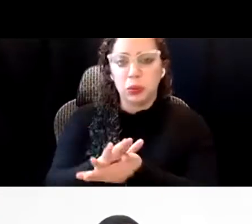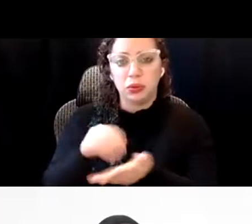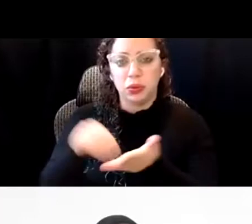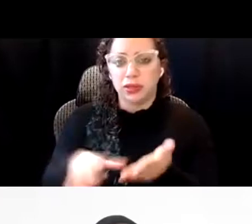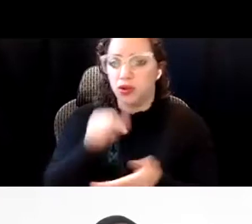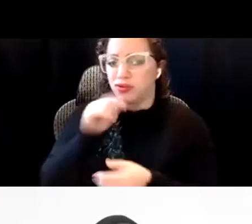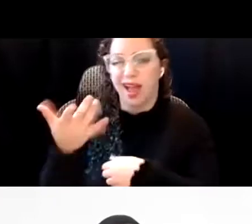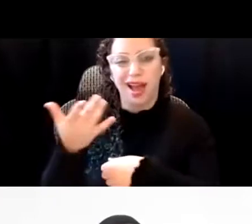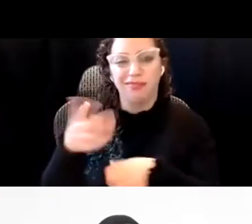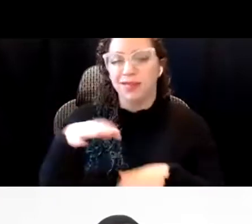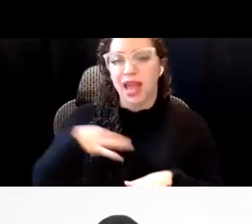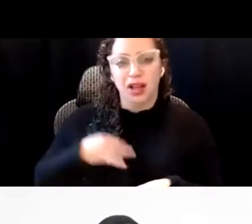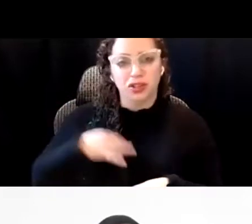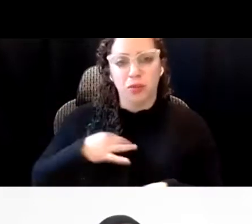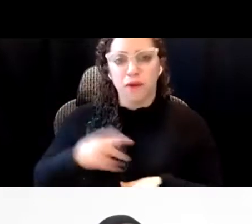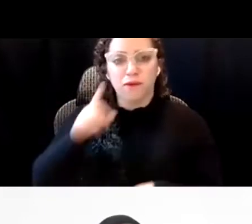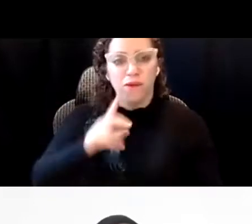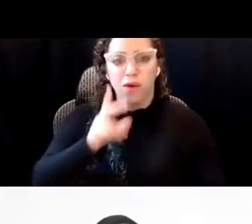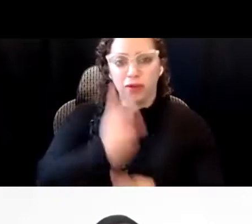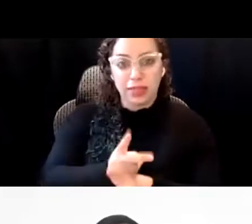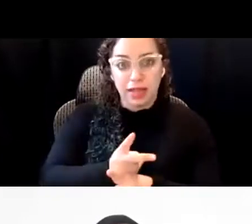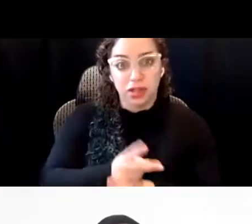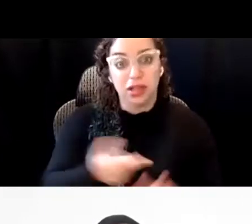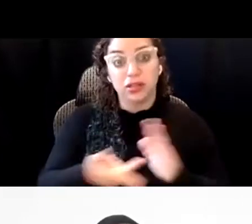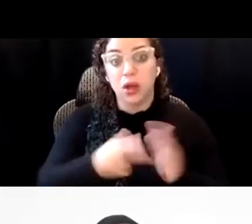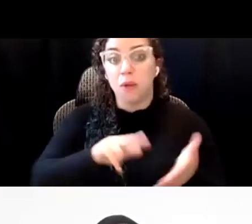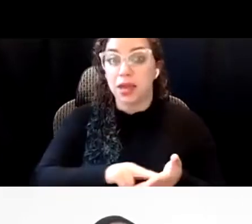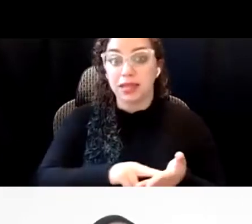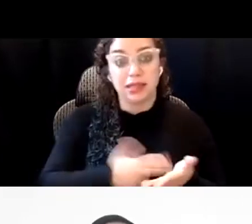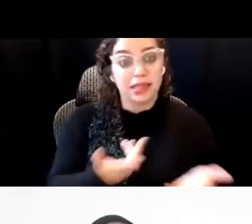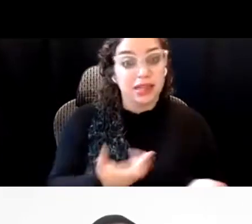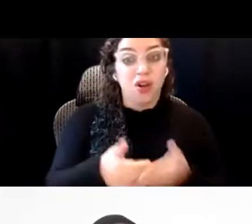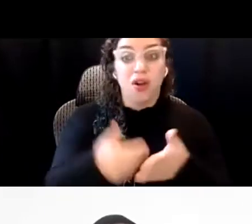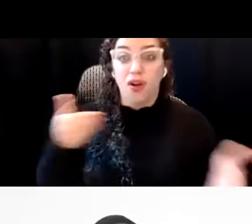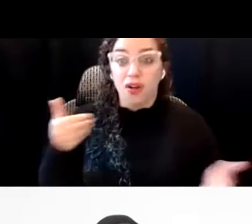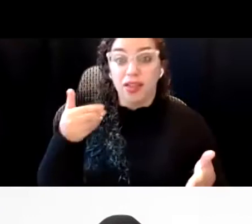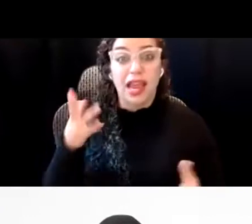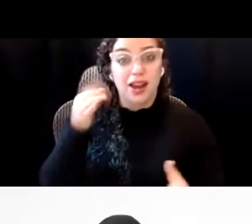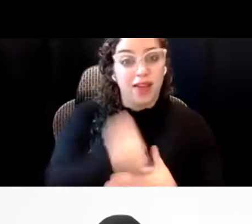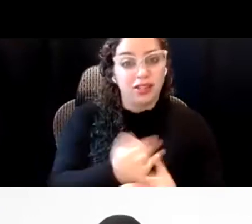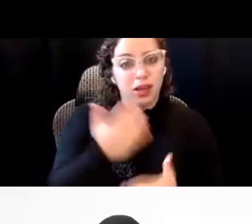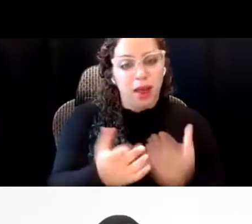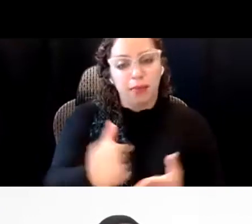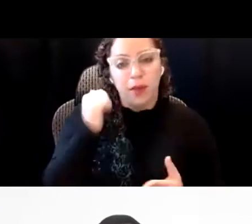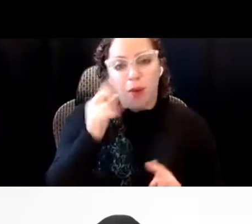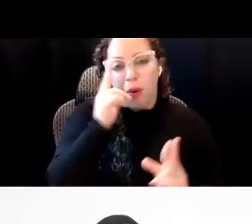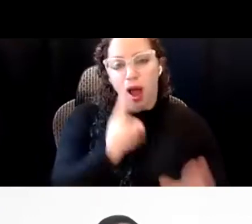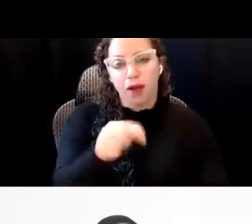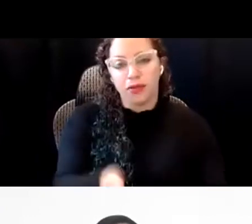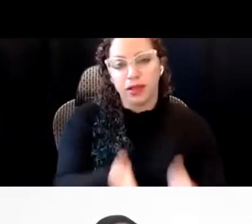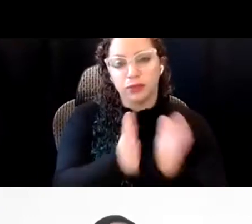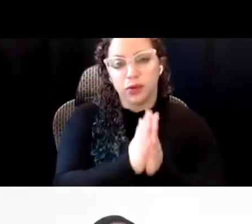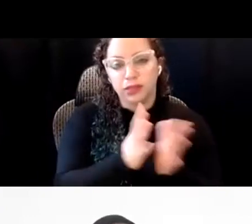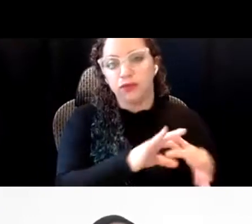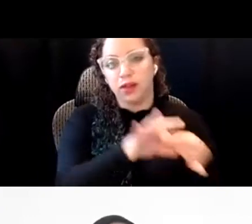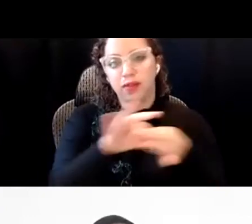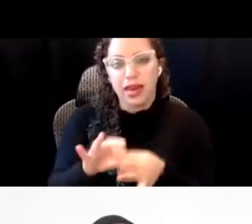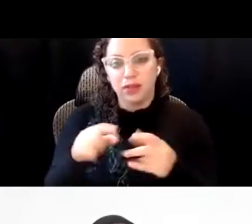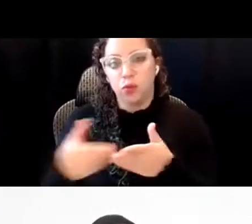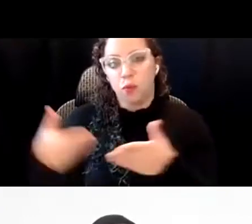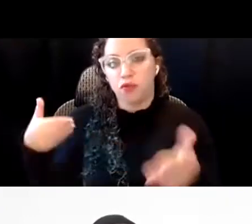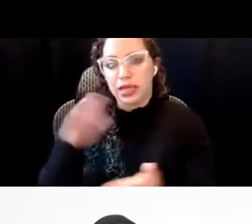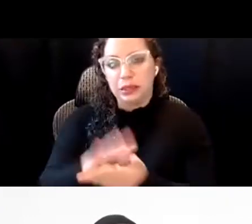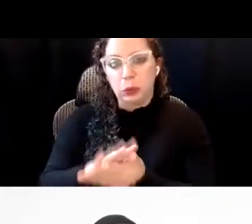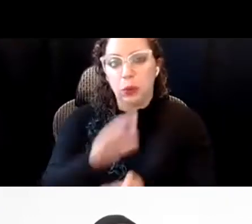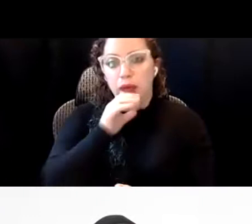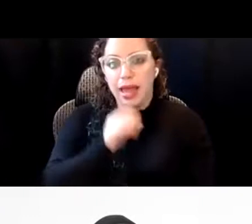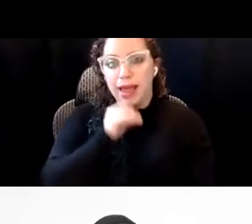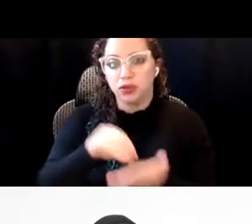So schools and early intervention programs are likely not to honor this request um, related to preschool age students specifically.